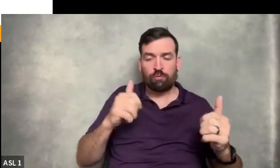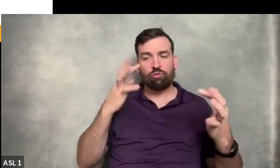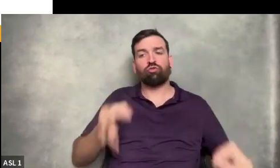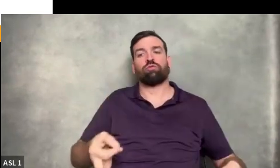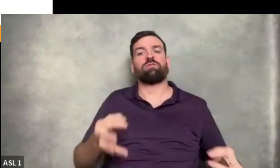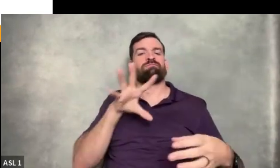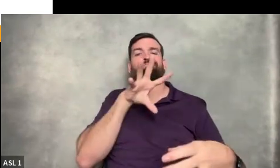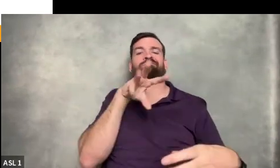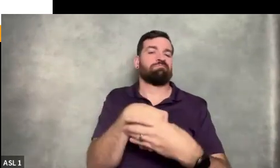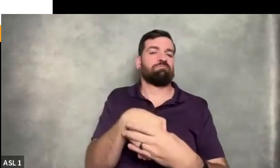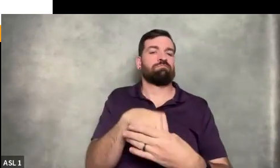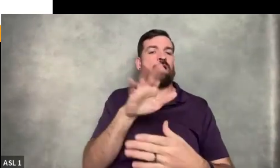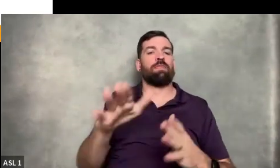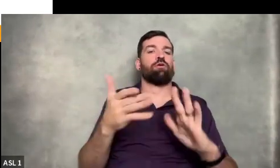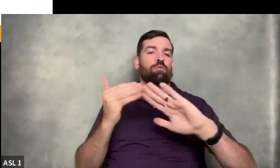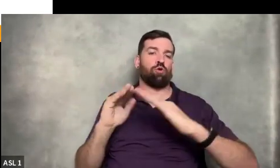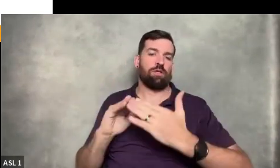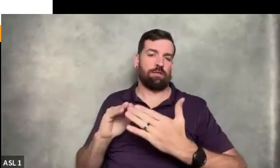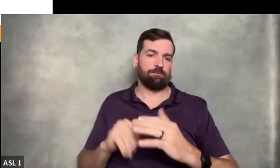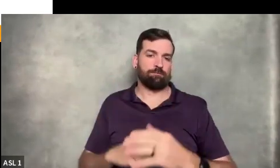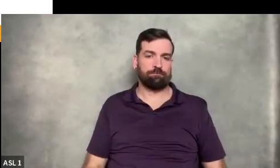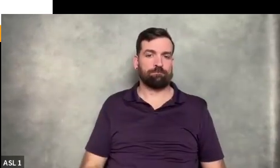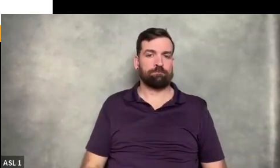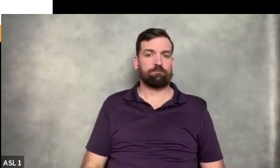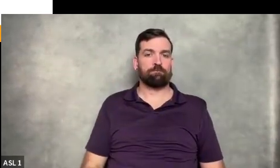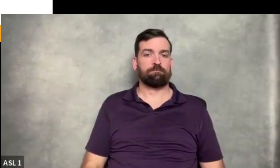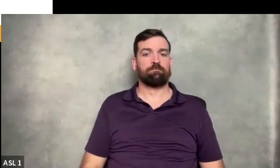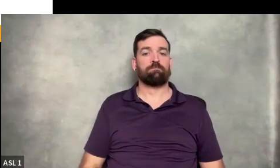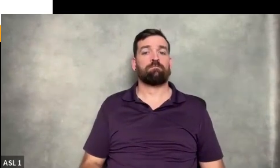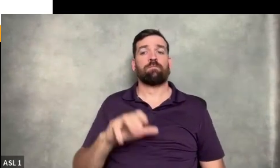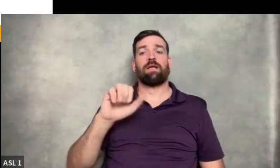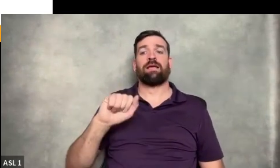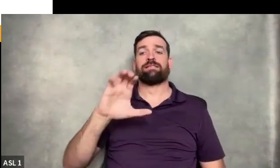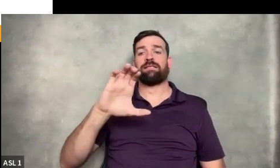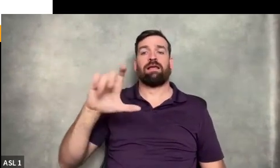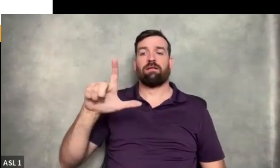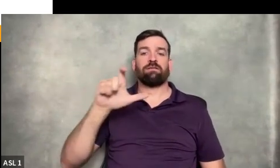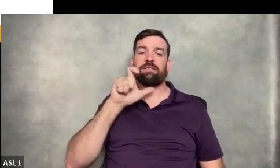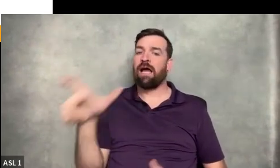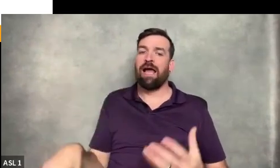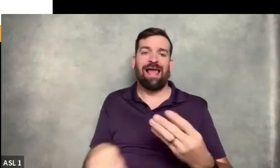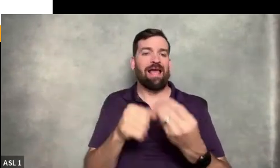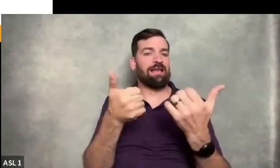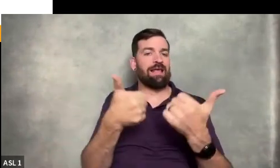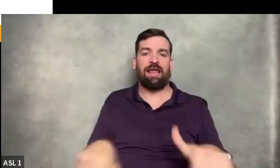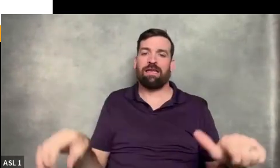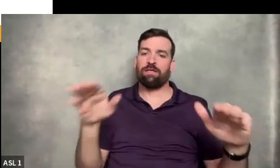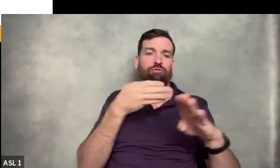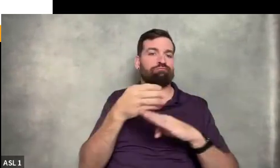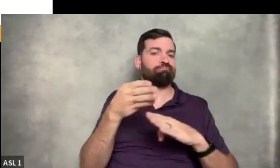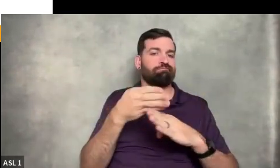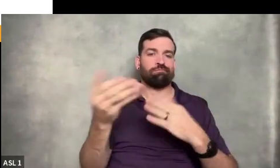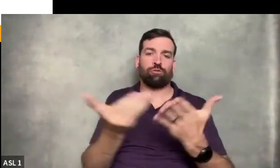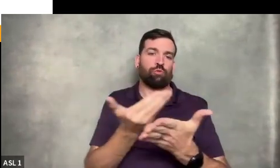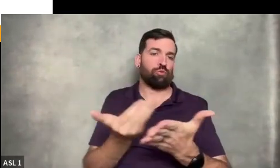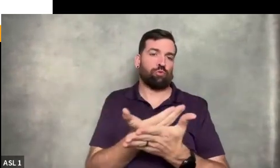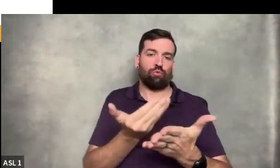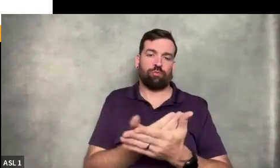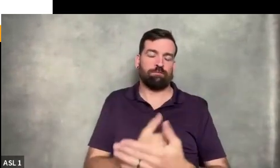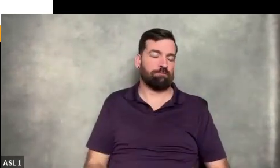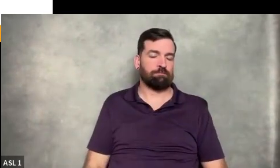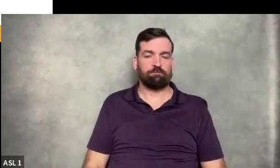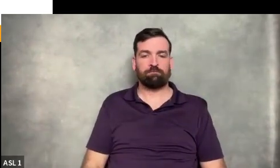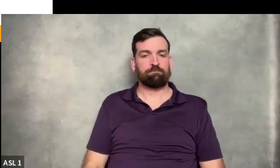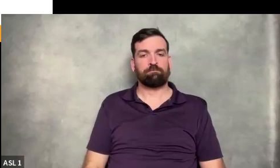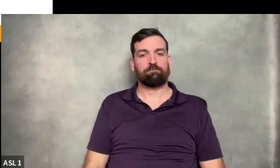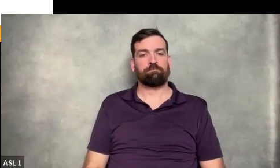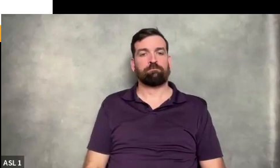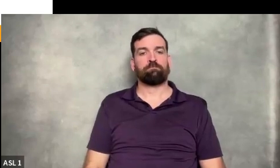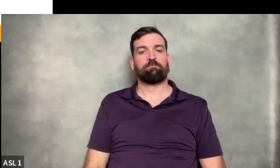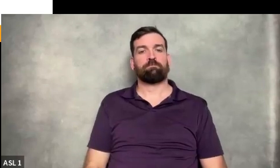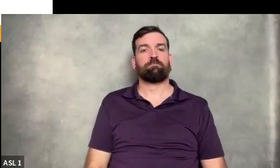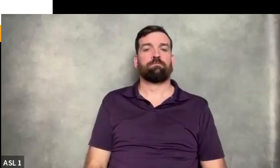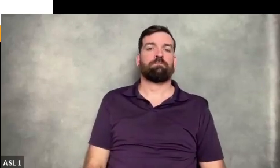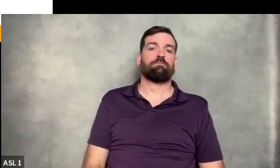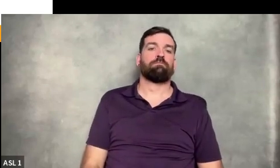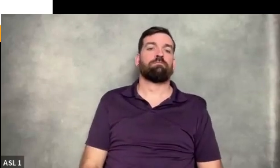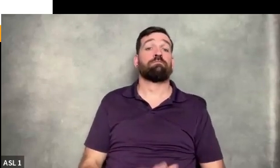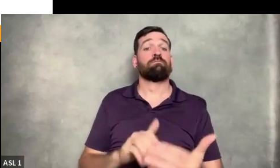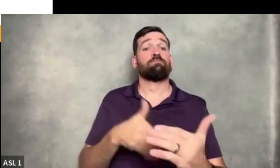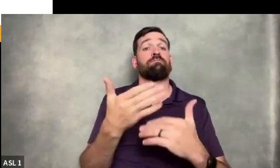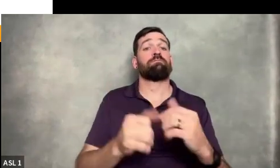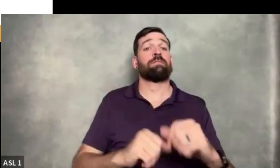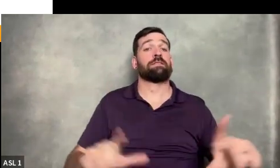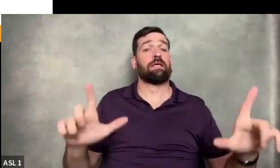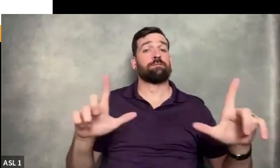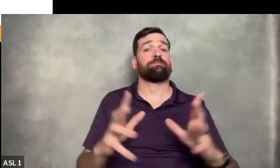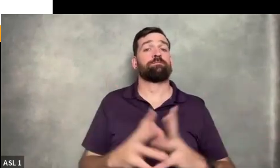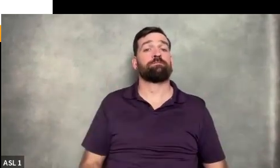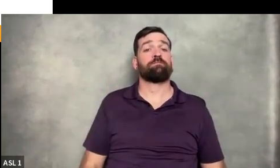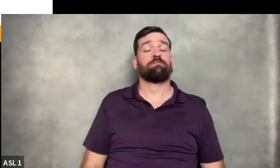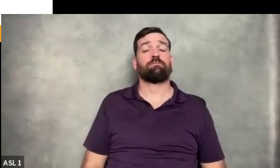their communities. ACL did not add any new areas to address in this topic area. Next slide please.